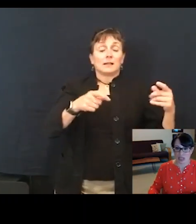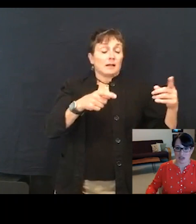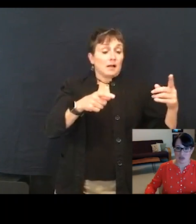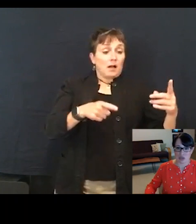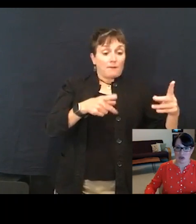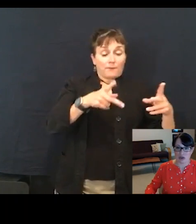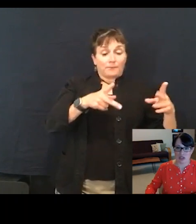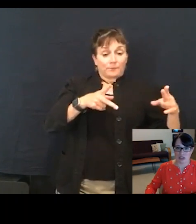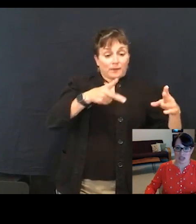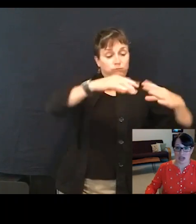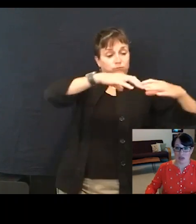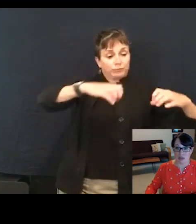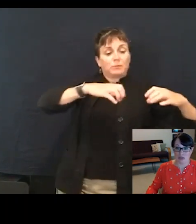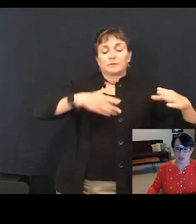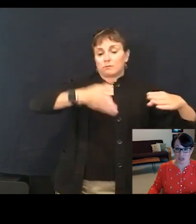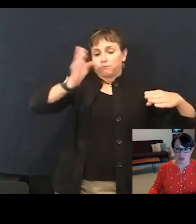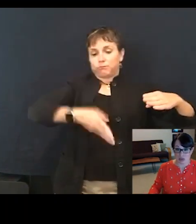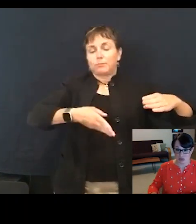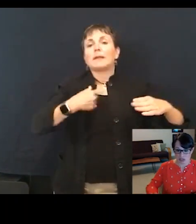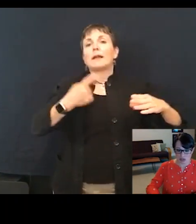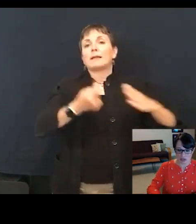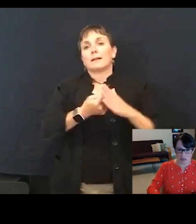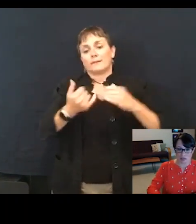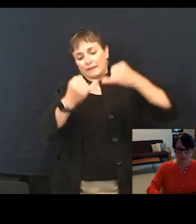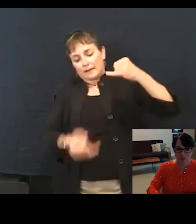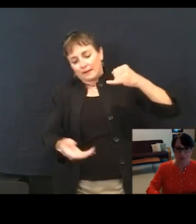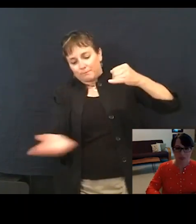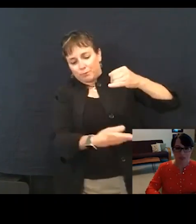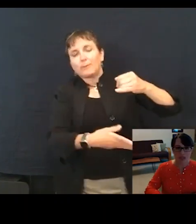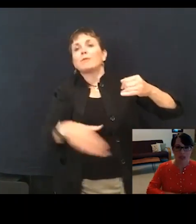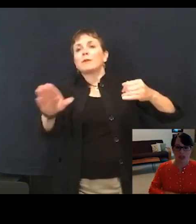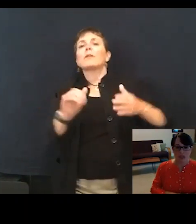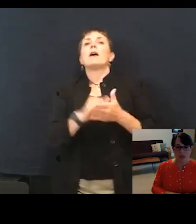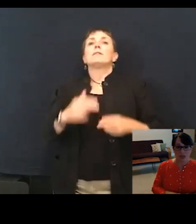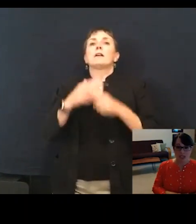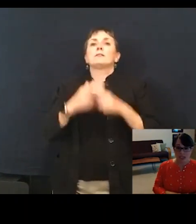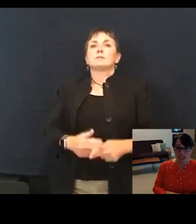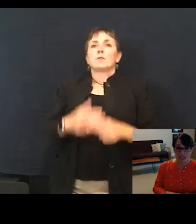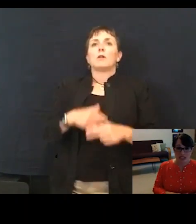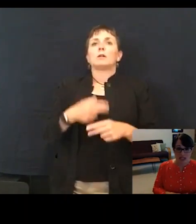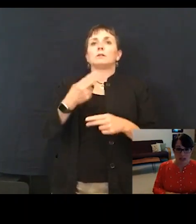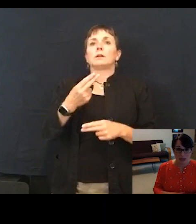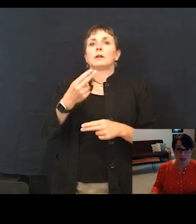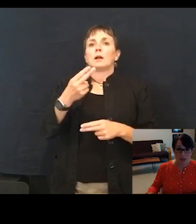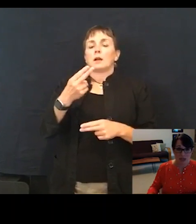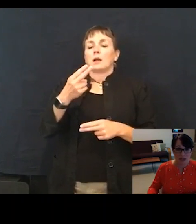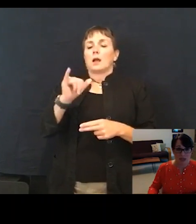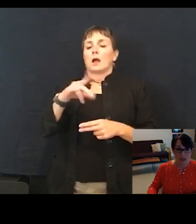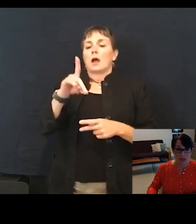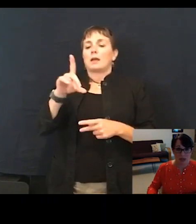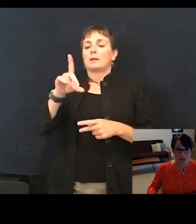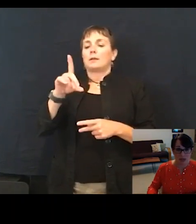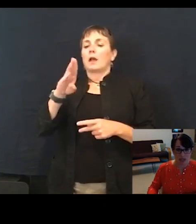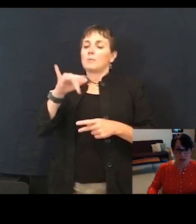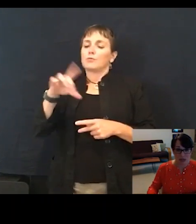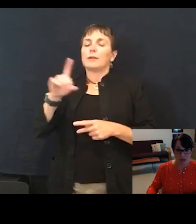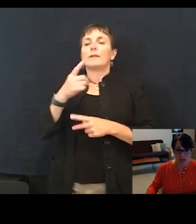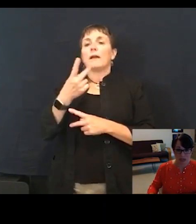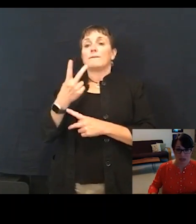And so we call these the hybrid V2 vectors. We next tested them relative to the original hybrid vectors